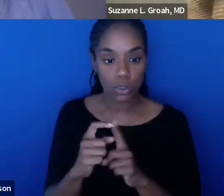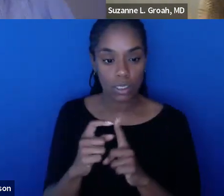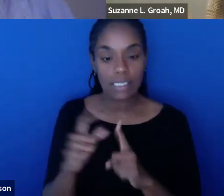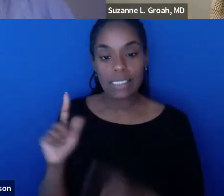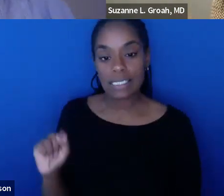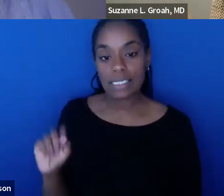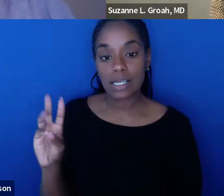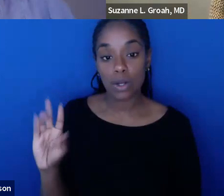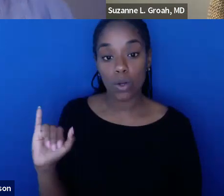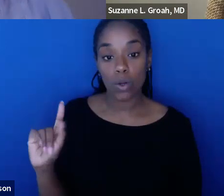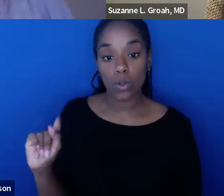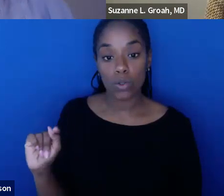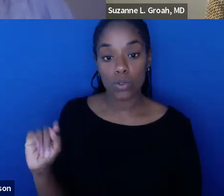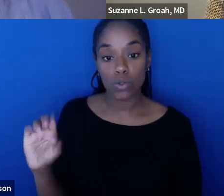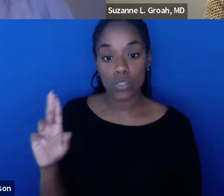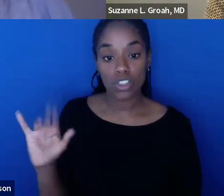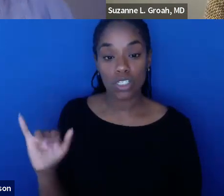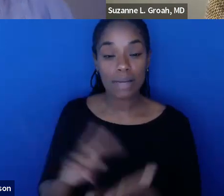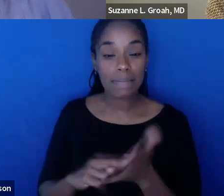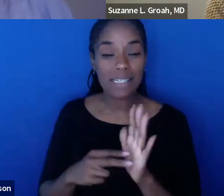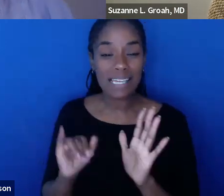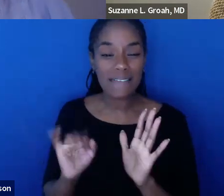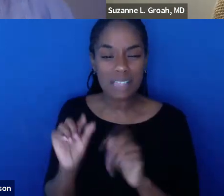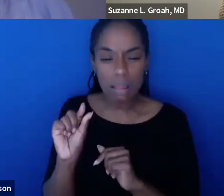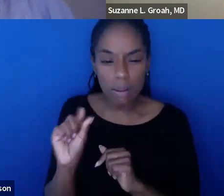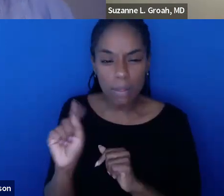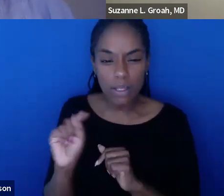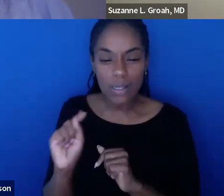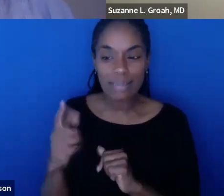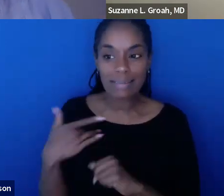It means when, even when there's a little urine in there, it tends to twitch and expel a little urine.